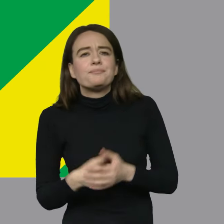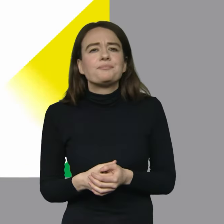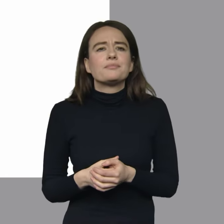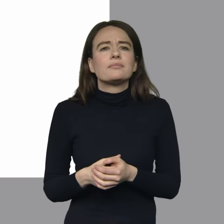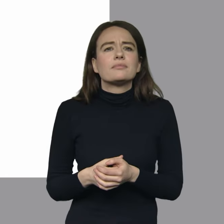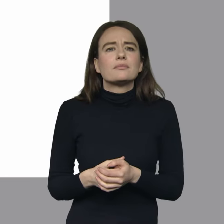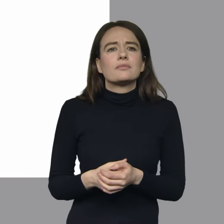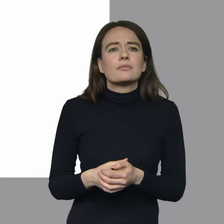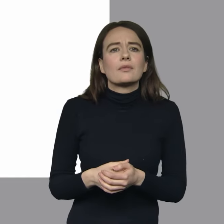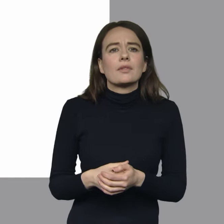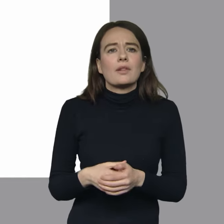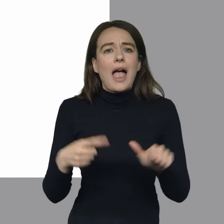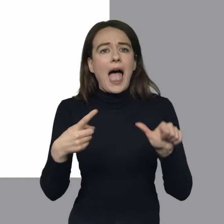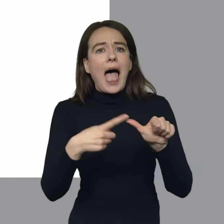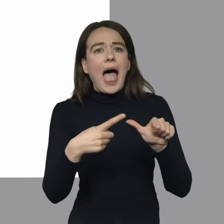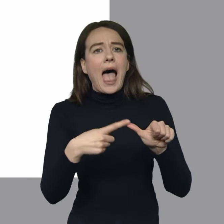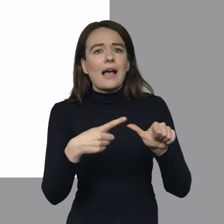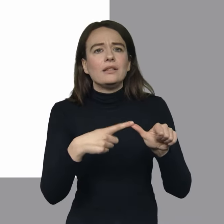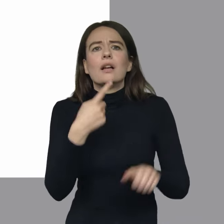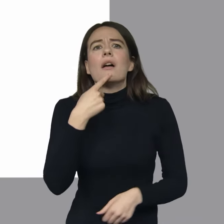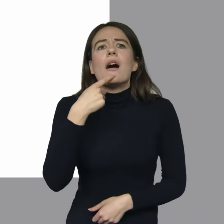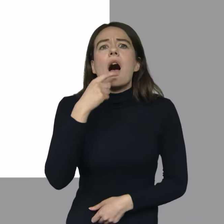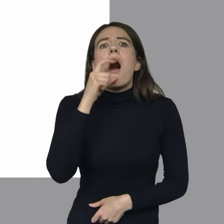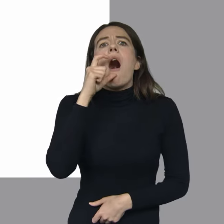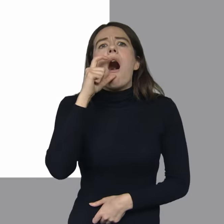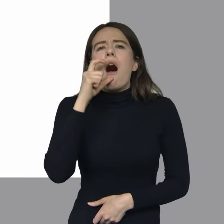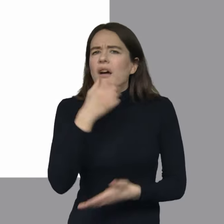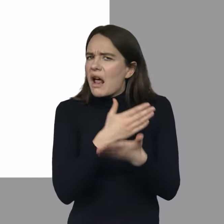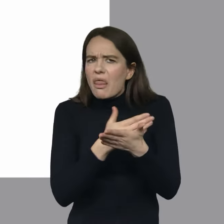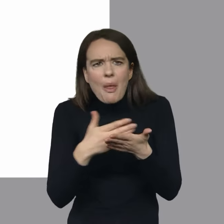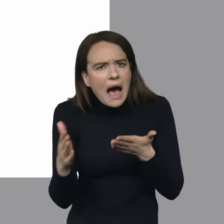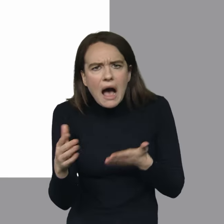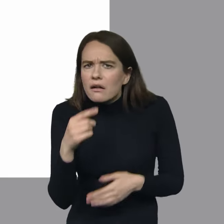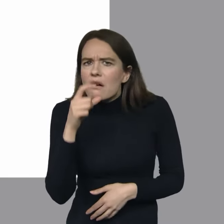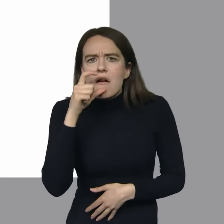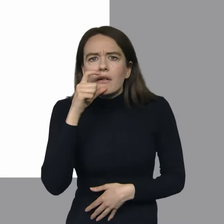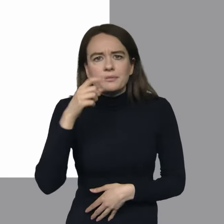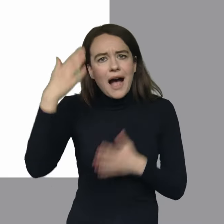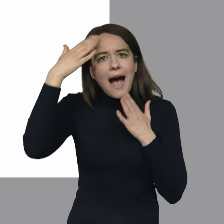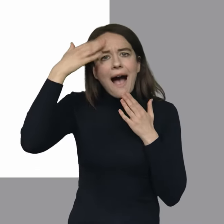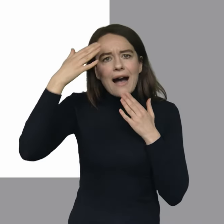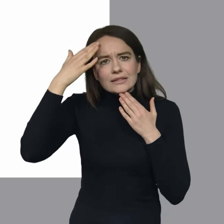A is for airway. If the airway isn't clear and open it by tilting the head back,